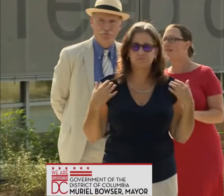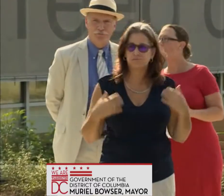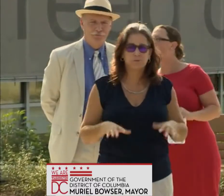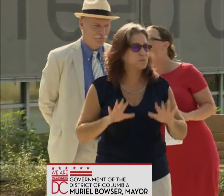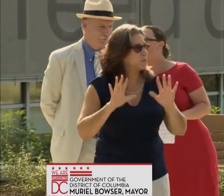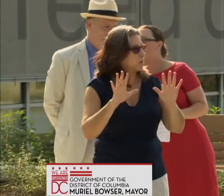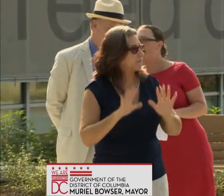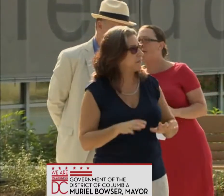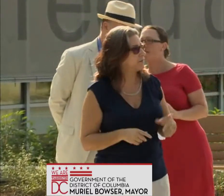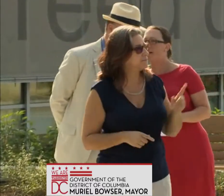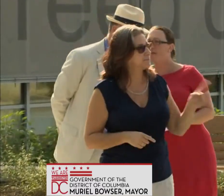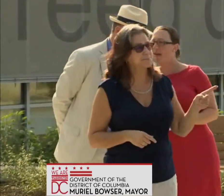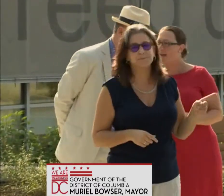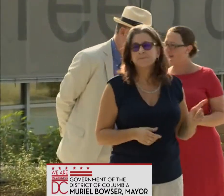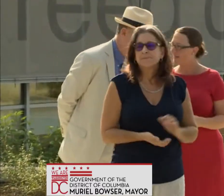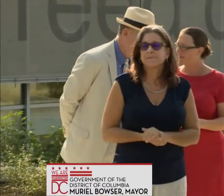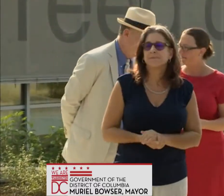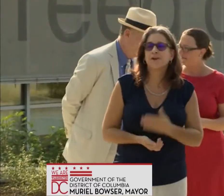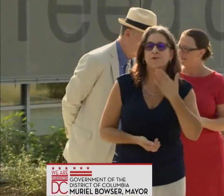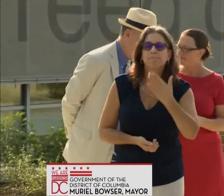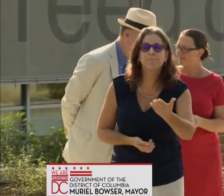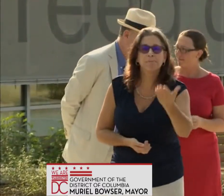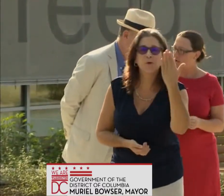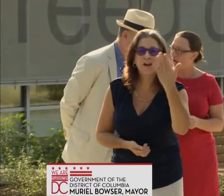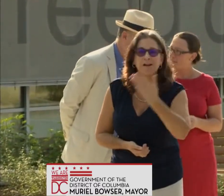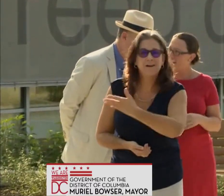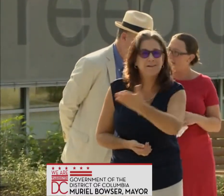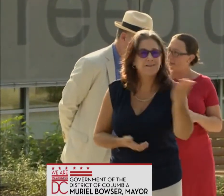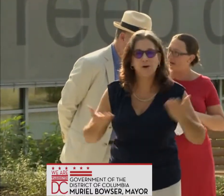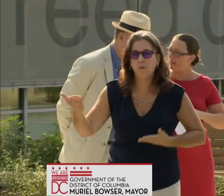mayor Bowser and good morning everybody and welcome back to first day of school